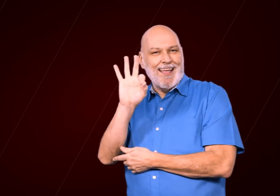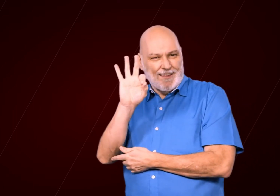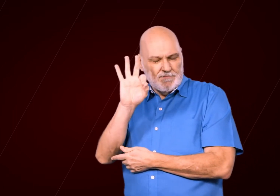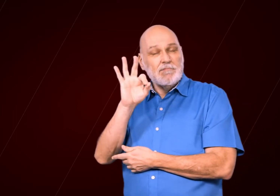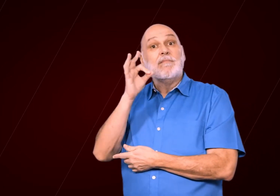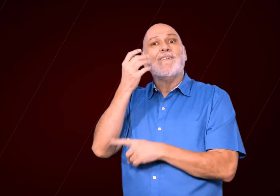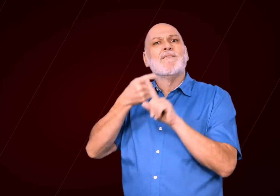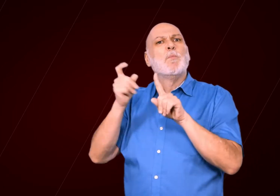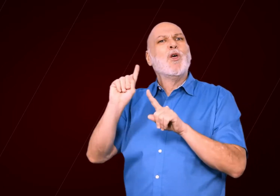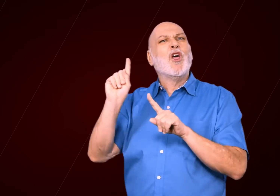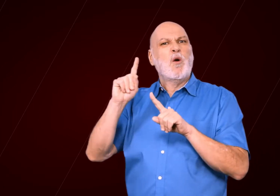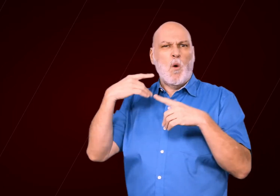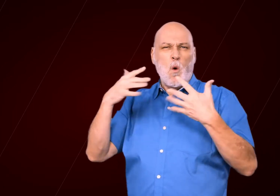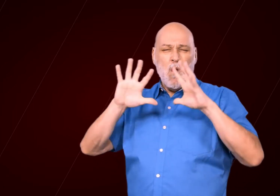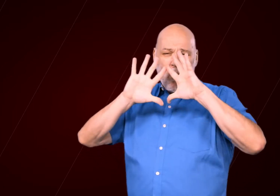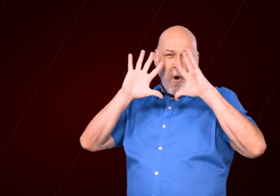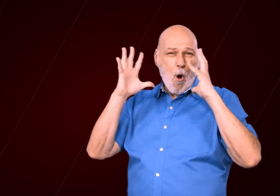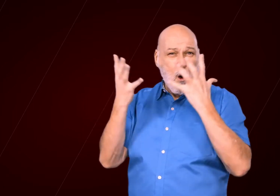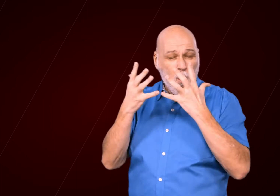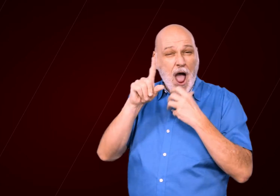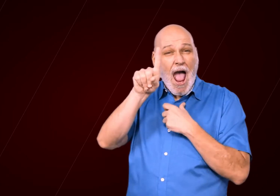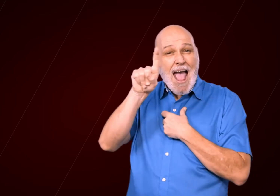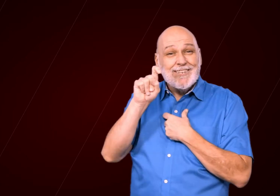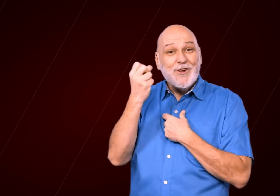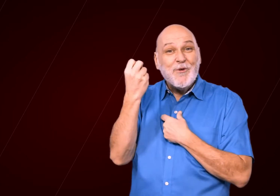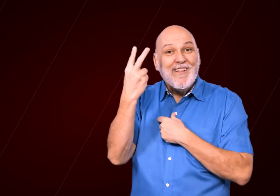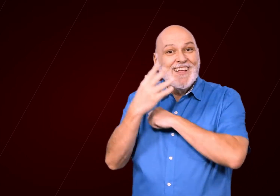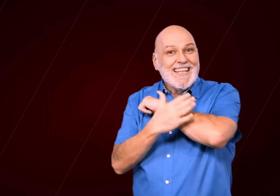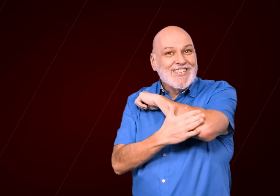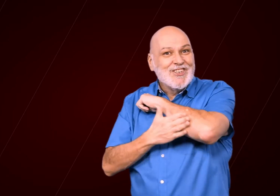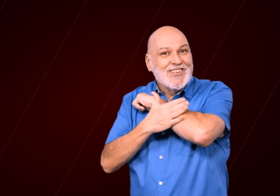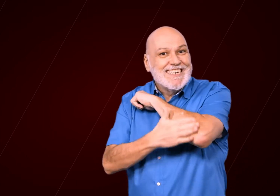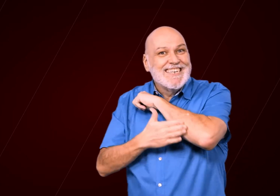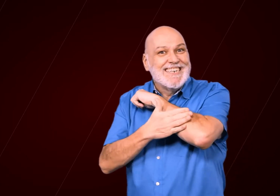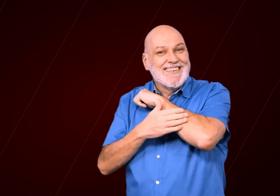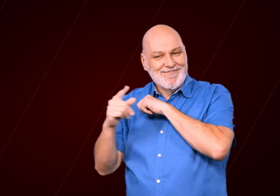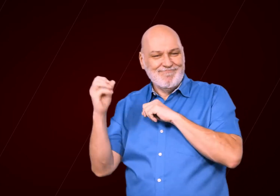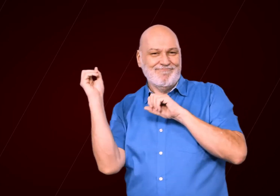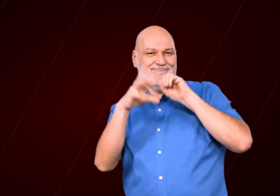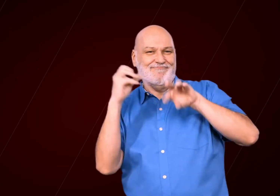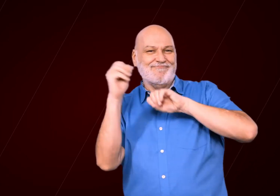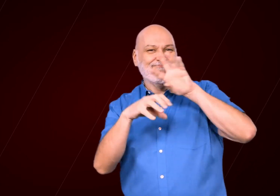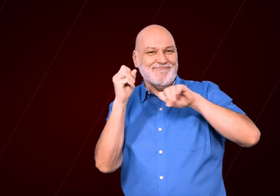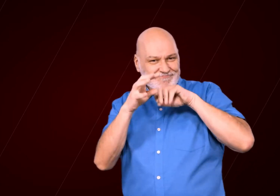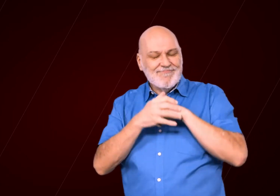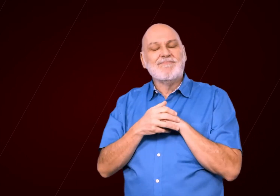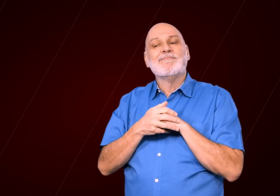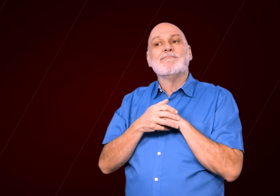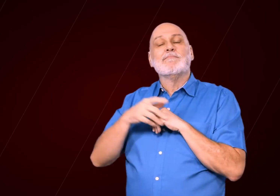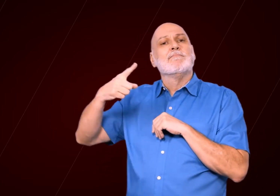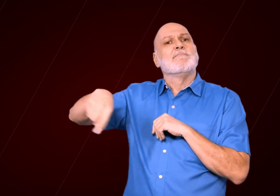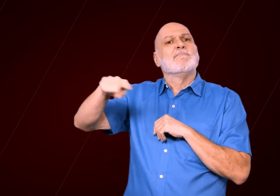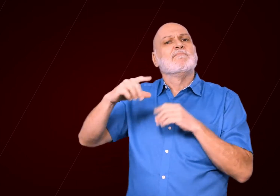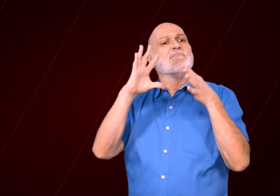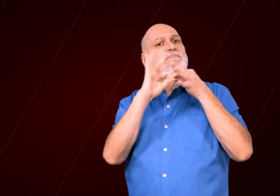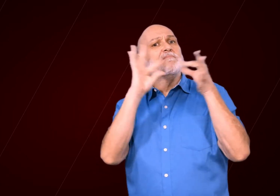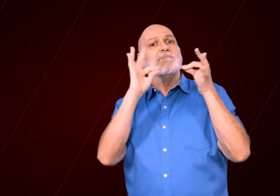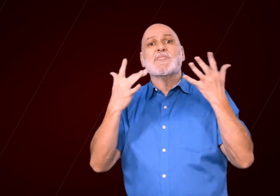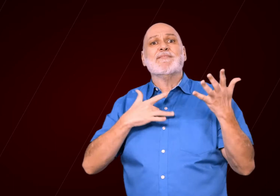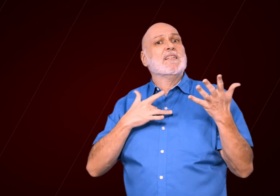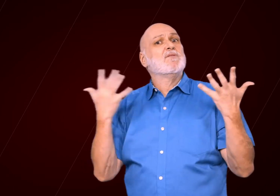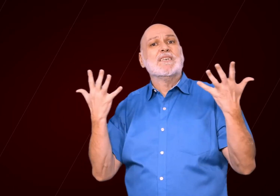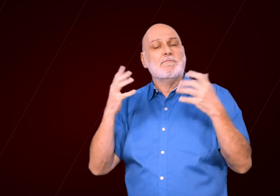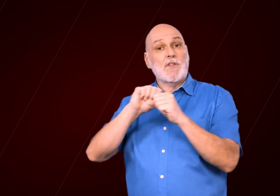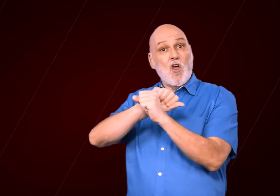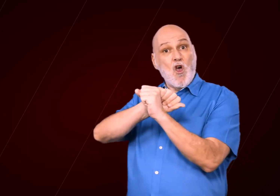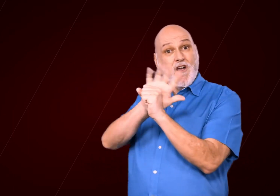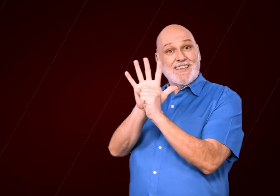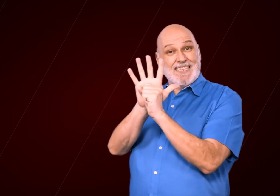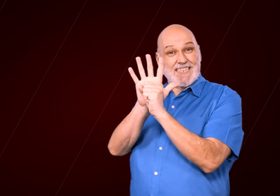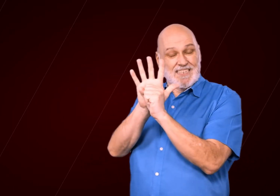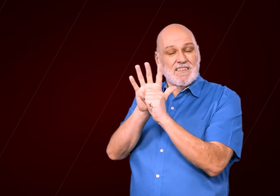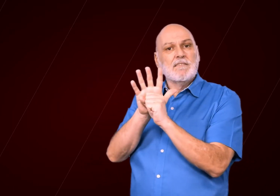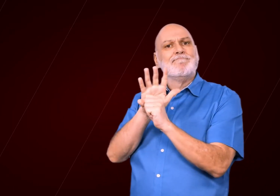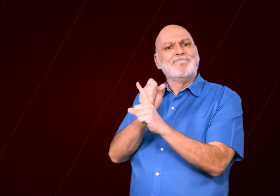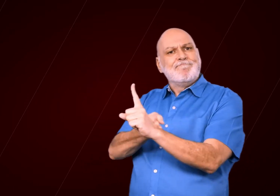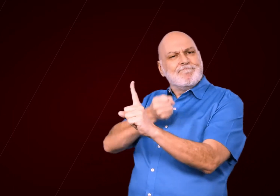They feel the impact of COVID-19 affects them more than others.